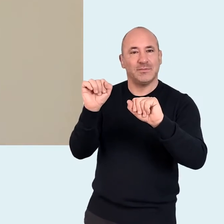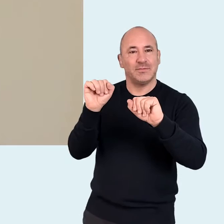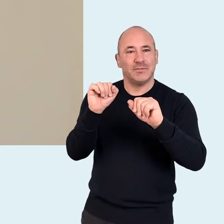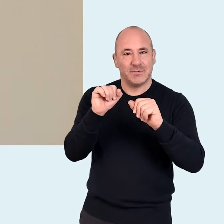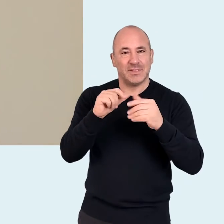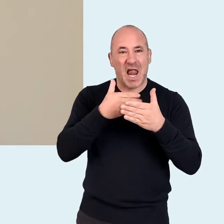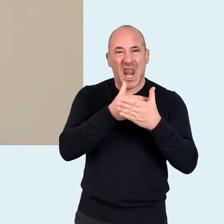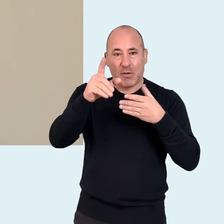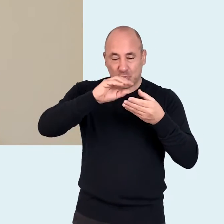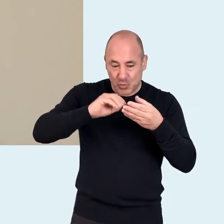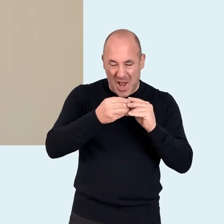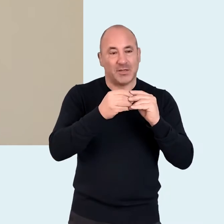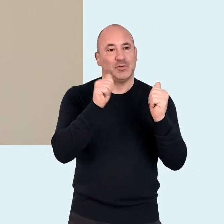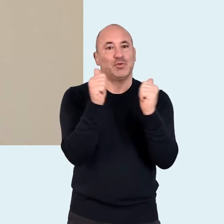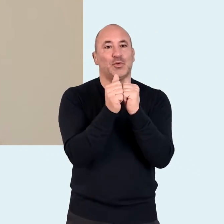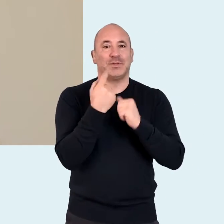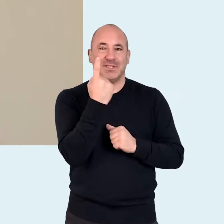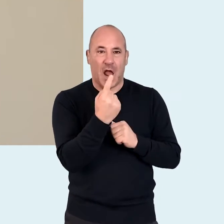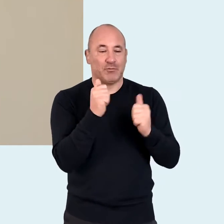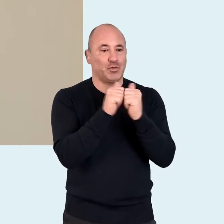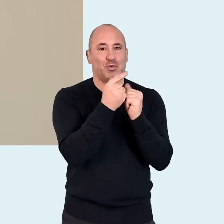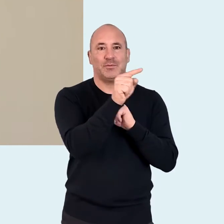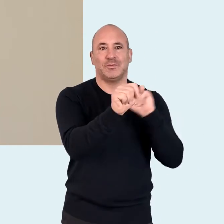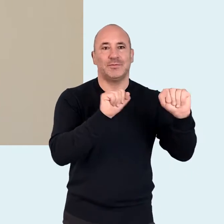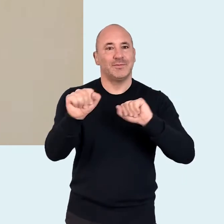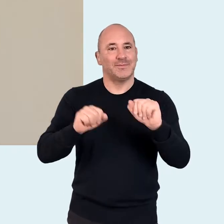Create a language that works for you.